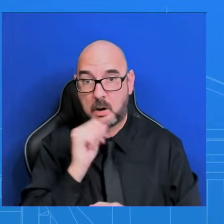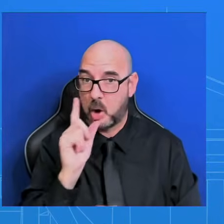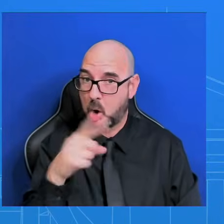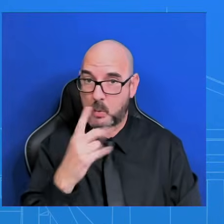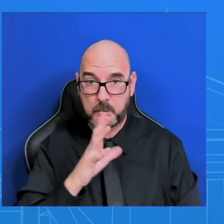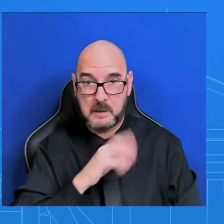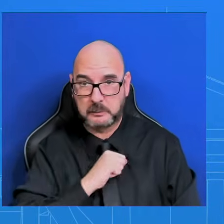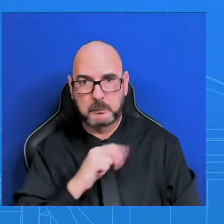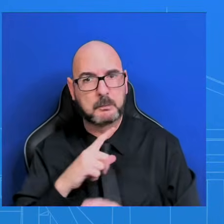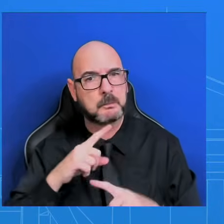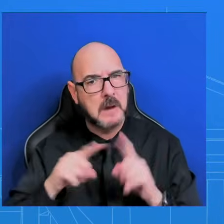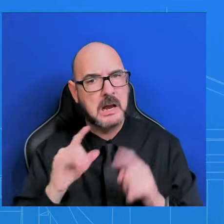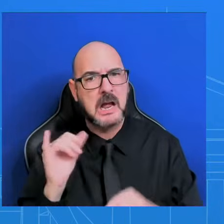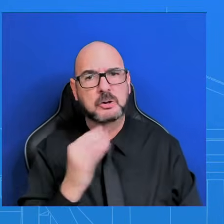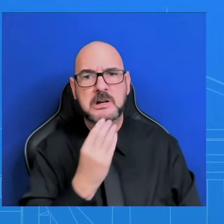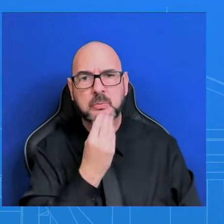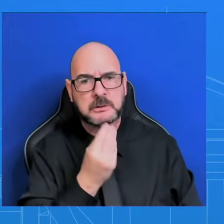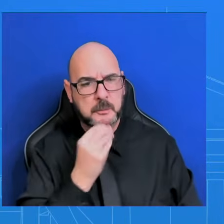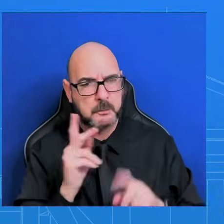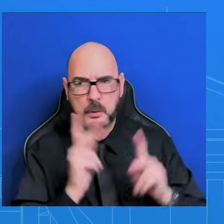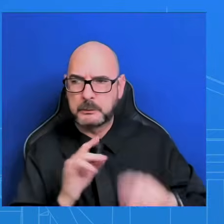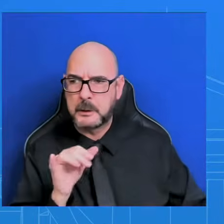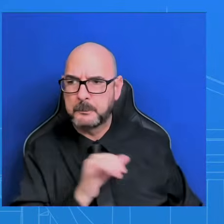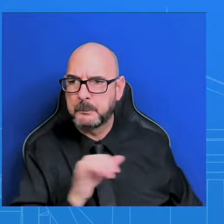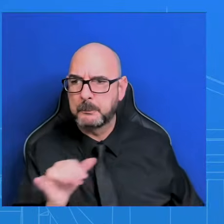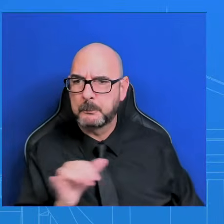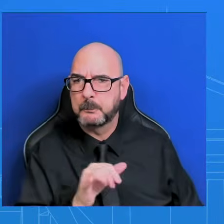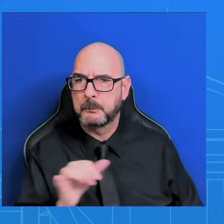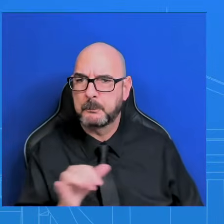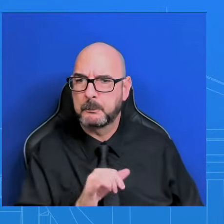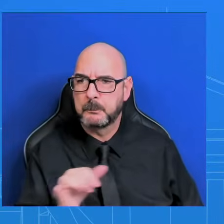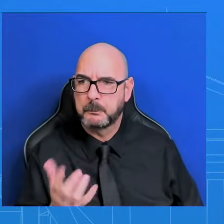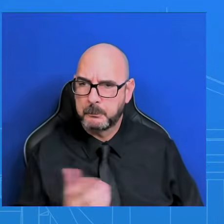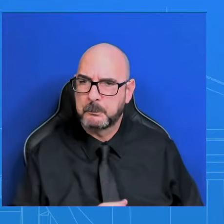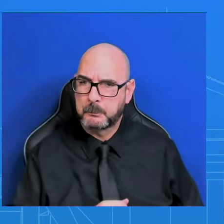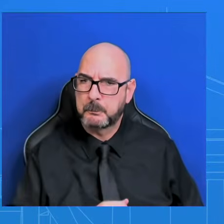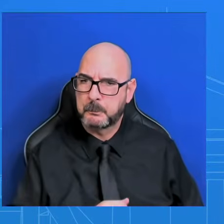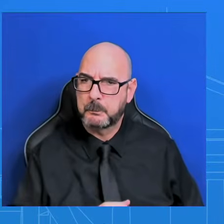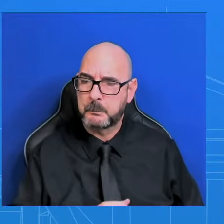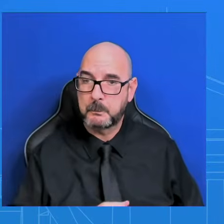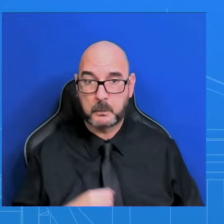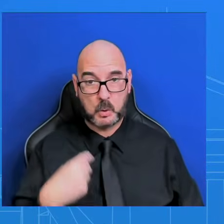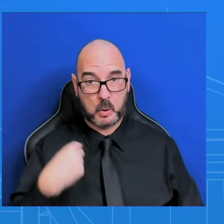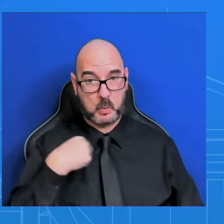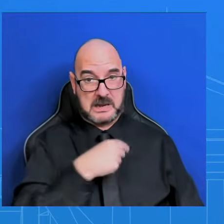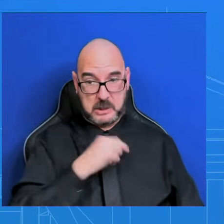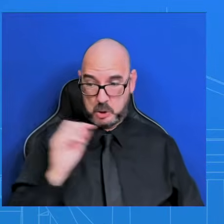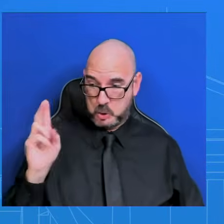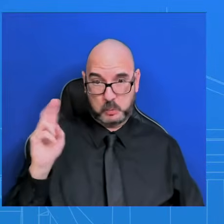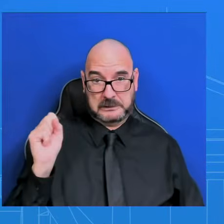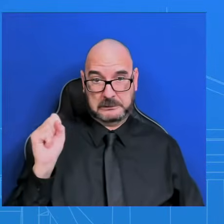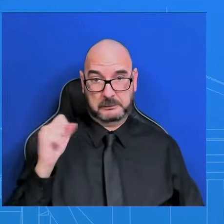Currently, of course, we're rightly focused, as I said in the opening statement, on making sure Israel has what it -- continues to has --